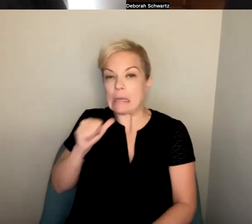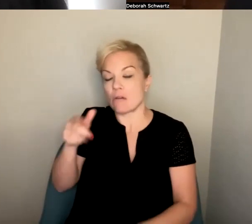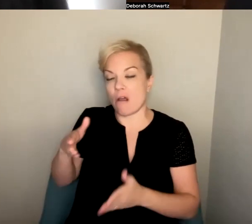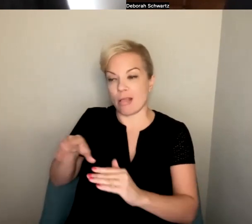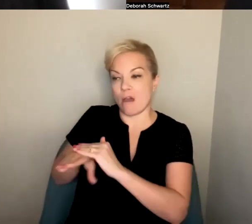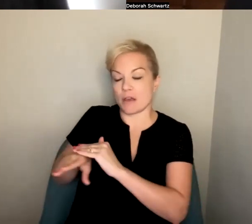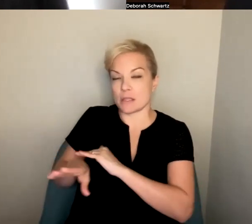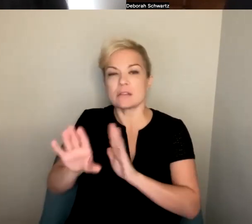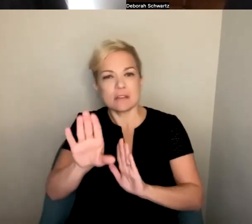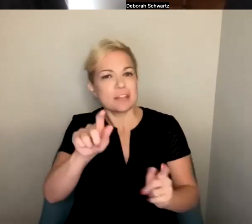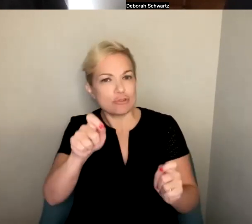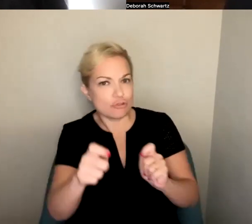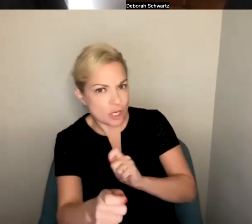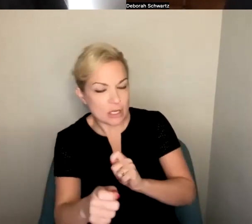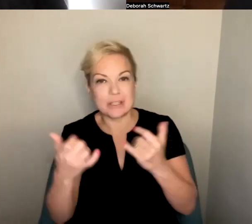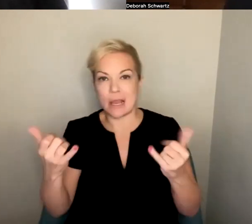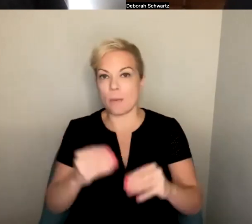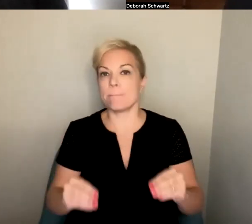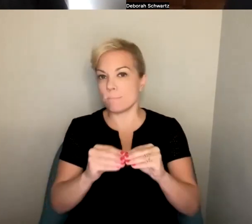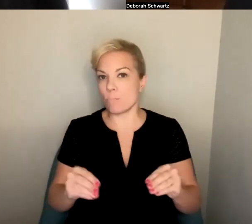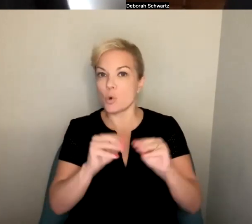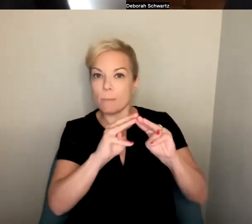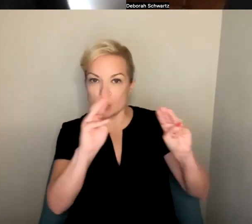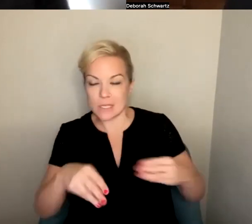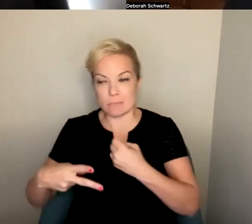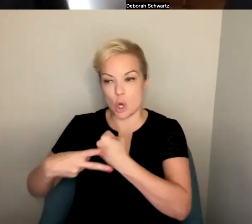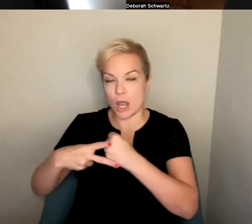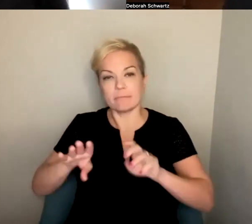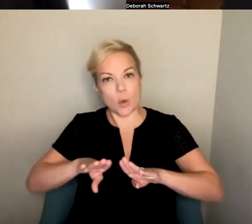museums and archives are opening up, but there's also this that layer of distrust in there because